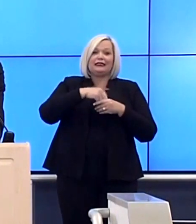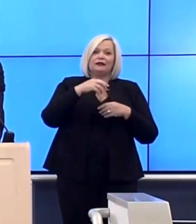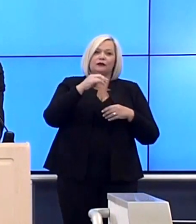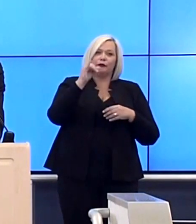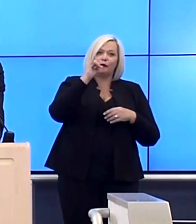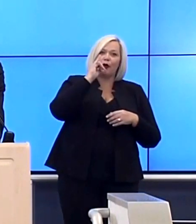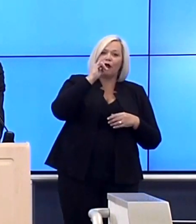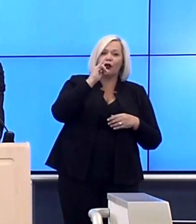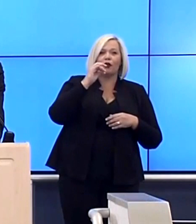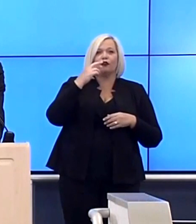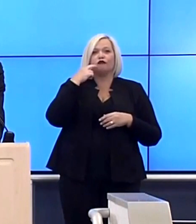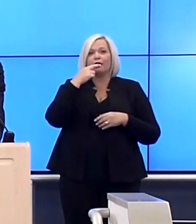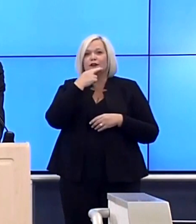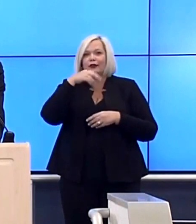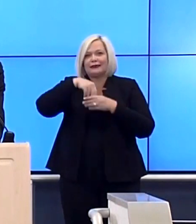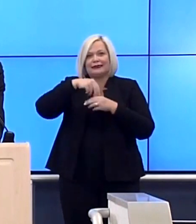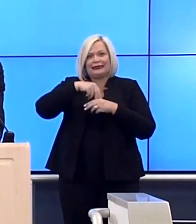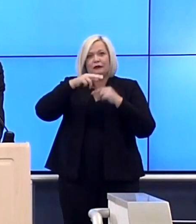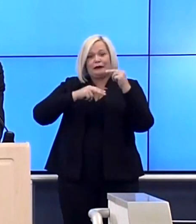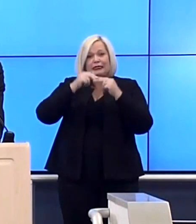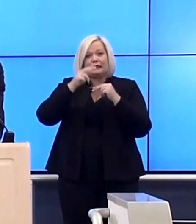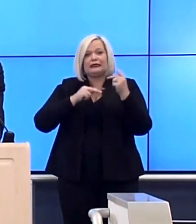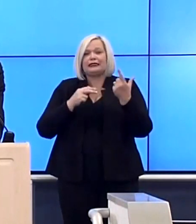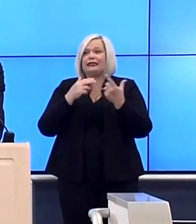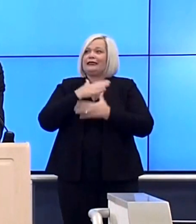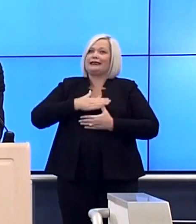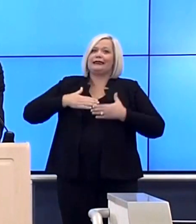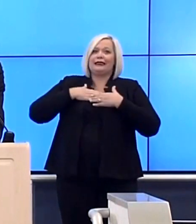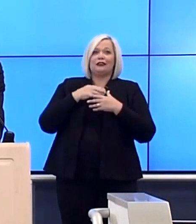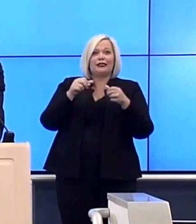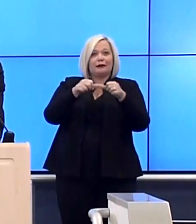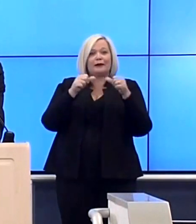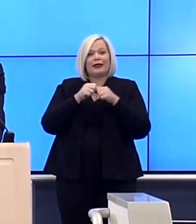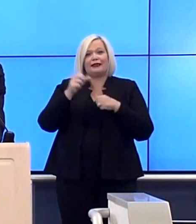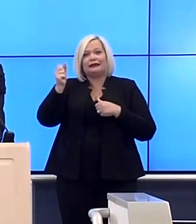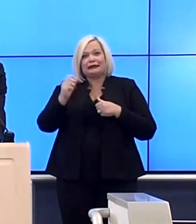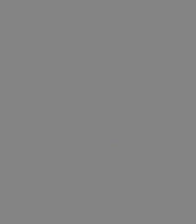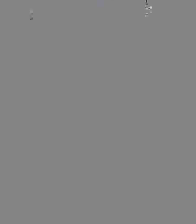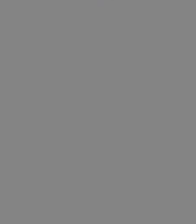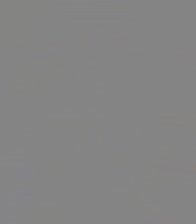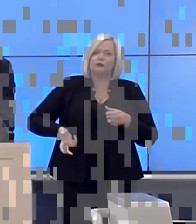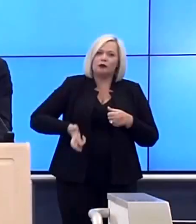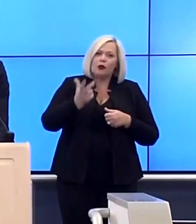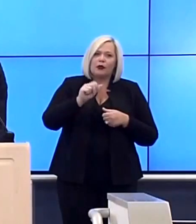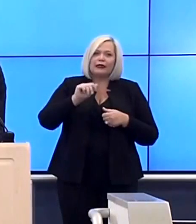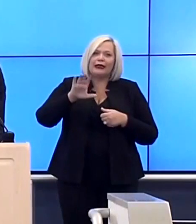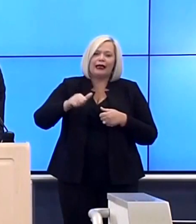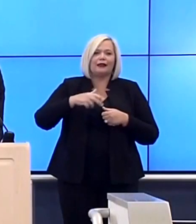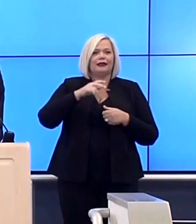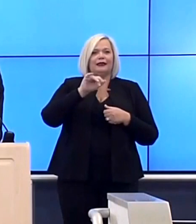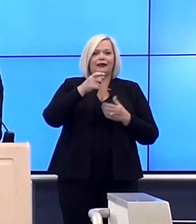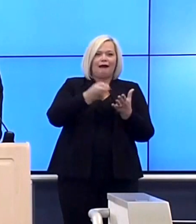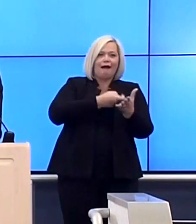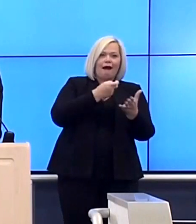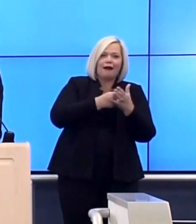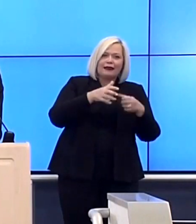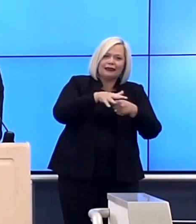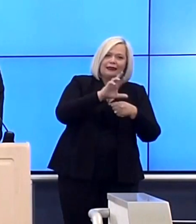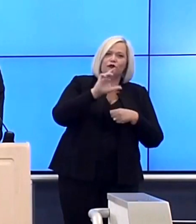WHERE PEOPLE GATHER. THIS INCLUDES INDOOR SERVICE AT THIS INCLUDES INDOOR SERVICE AT BARS AND RESTAURANTS, INDOOR BARS AND RESTAURANTS, INDOOR ENTERTAINMENN VIEWS LIKE ENTERTAINMENN VIEWS LIKE CASINOS, BOWLING CENTERS, MOVIE